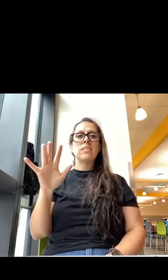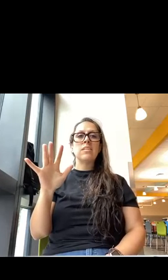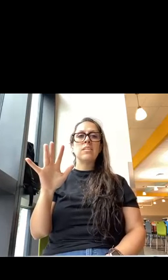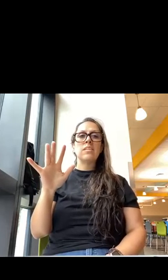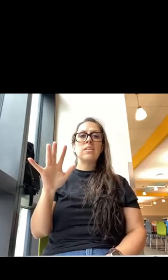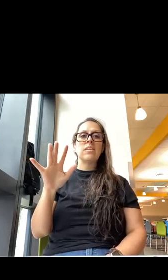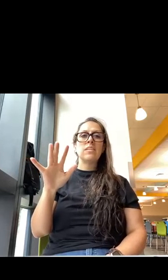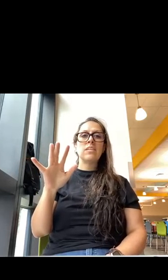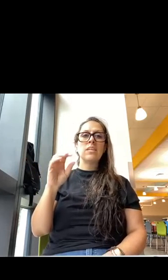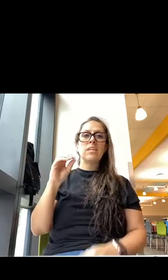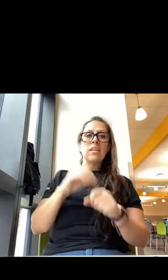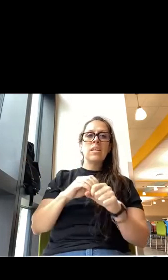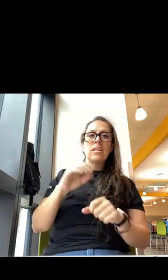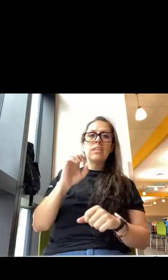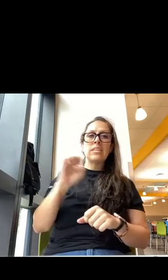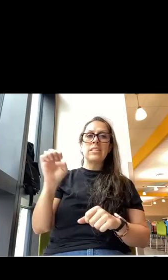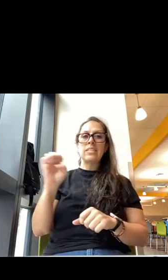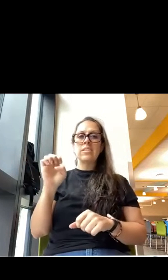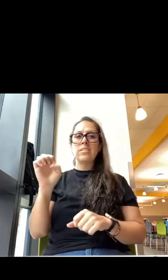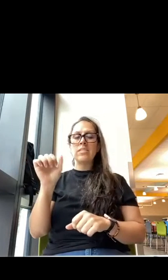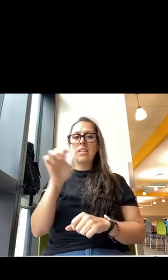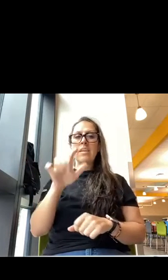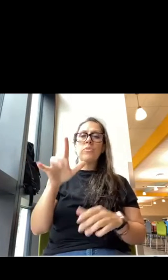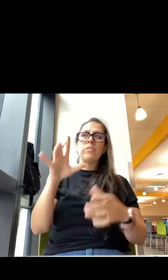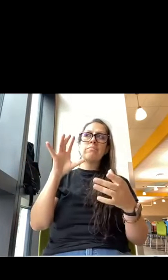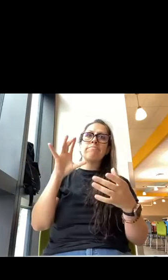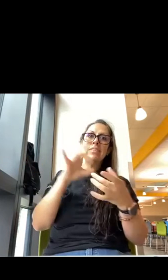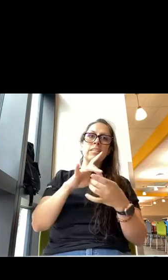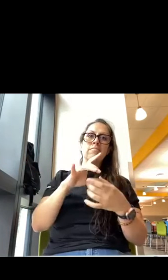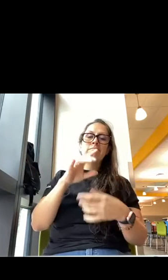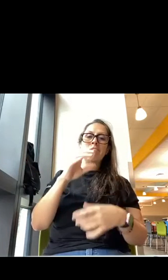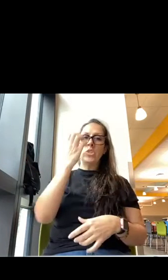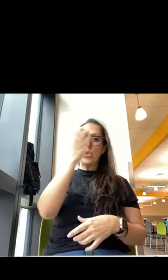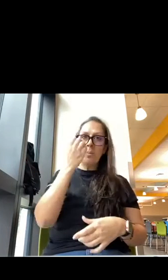not to be Asia, which is questionable from a from a geographical perspective--